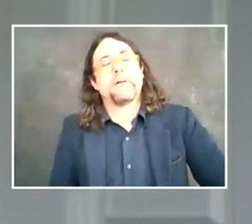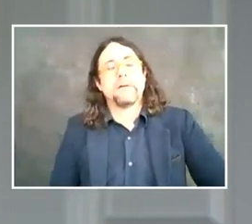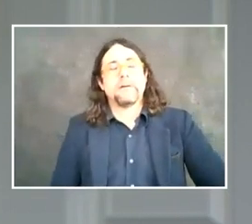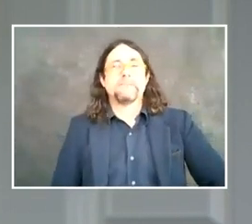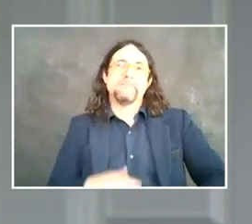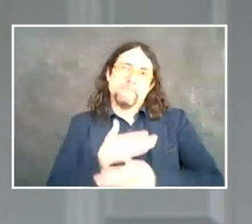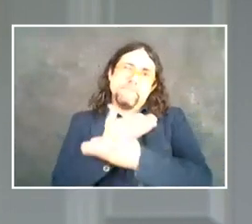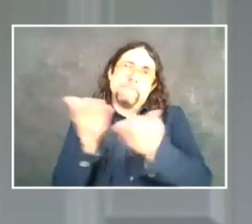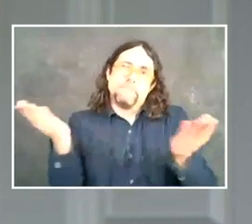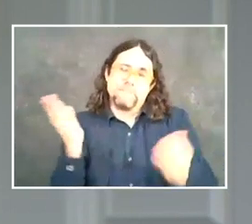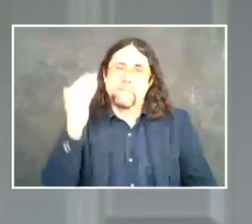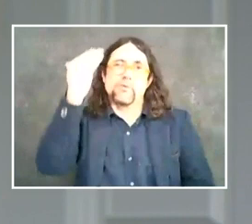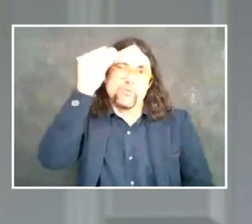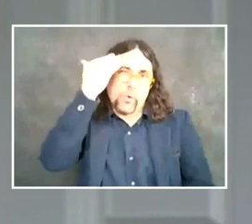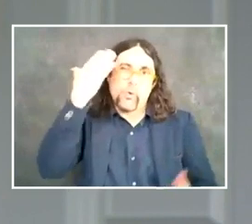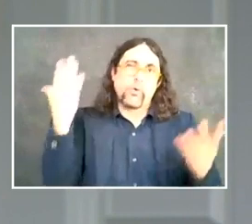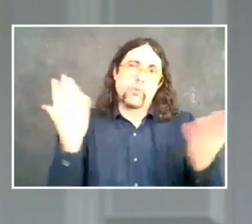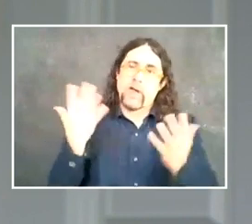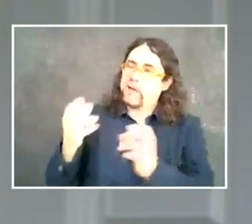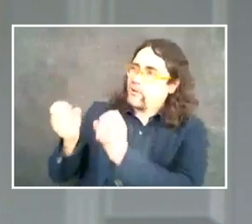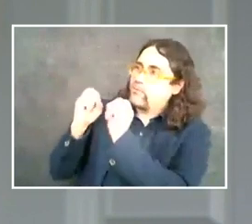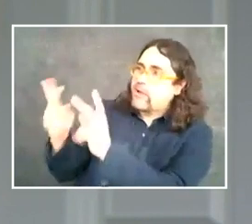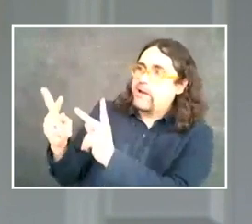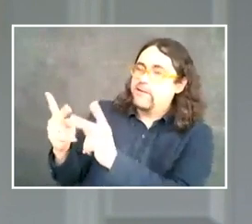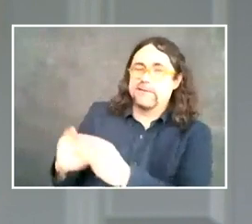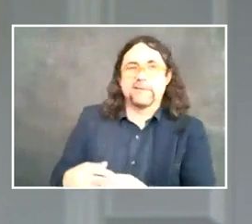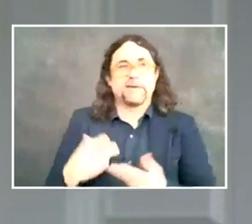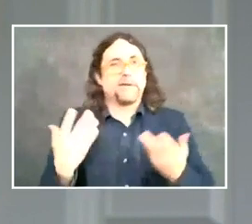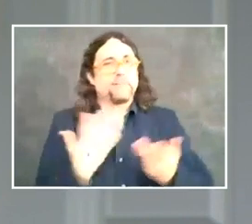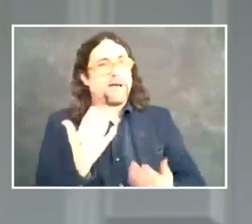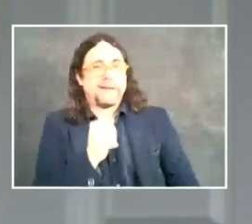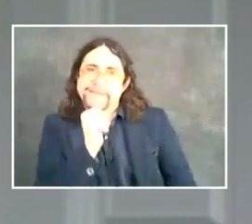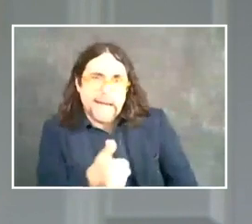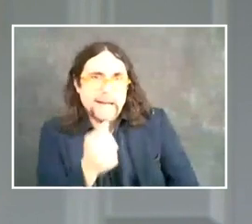AND CONVERSATIONS BETWEEN